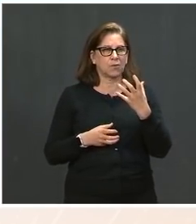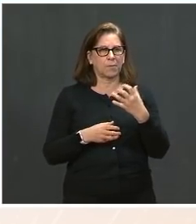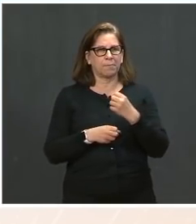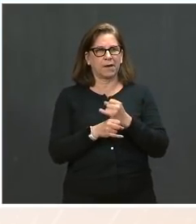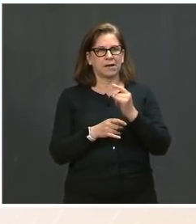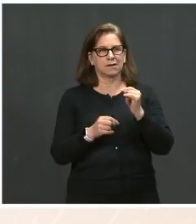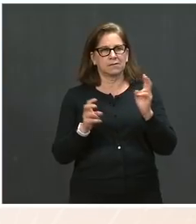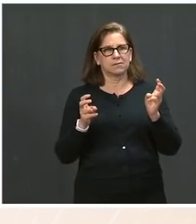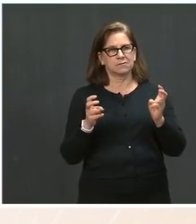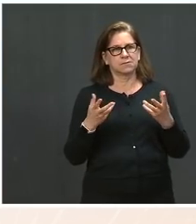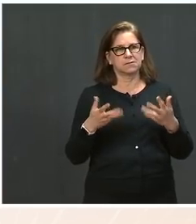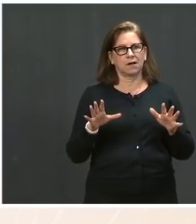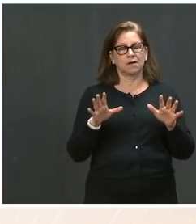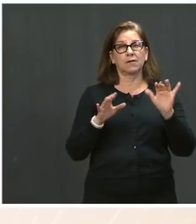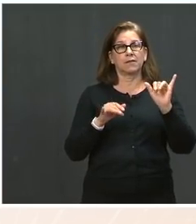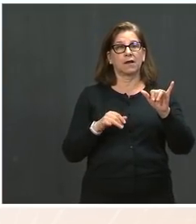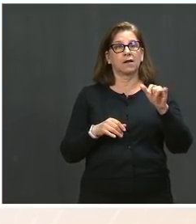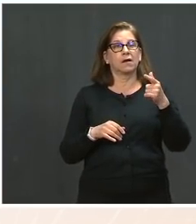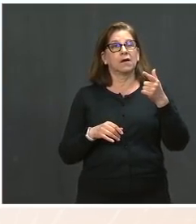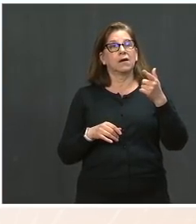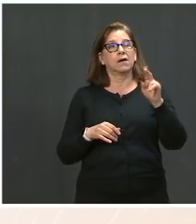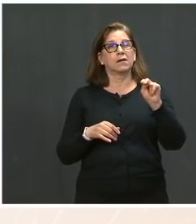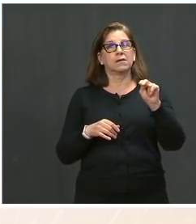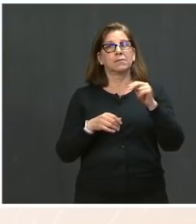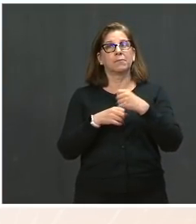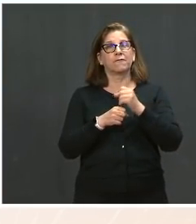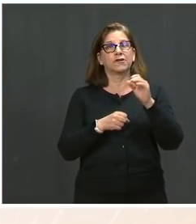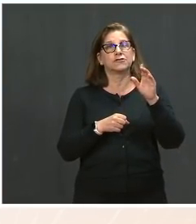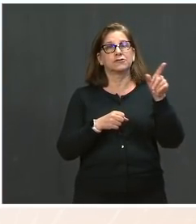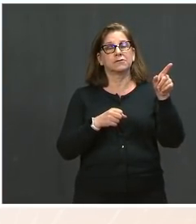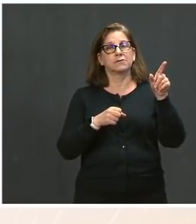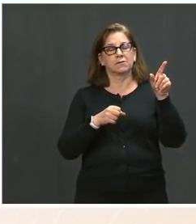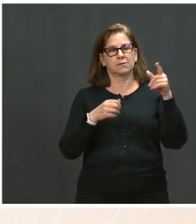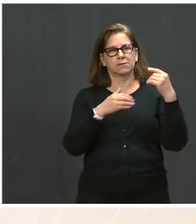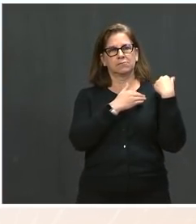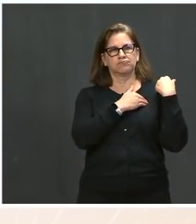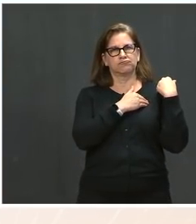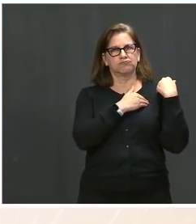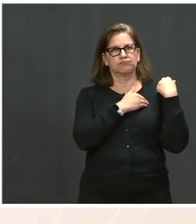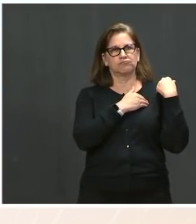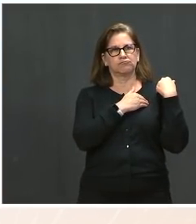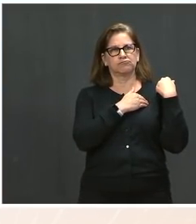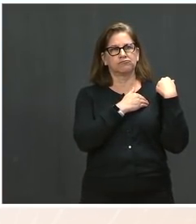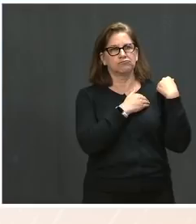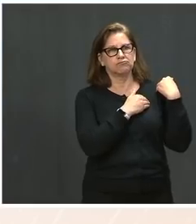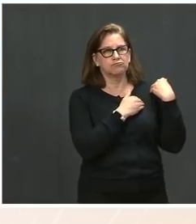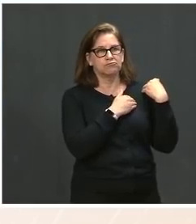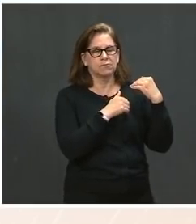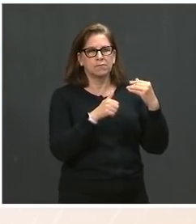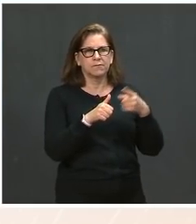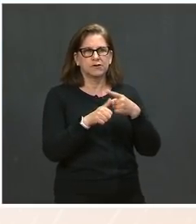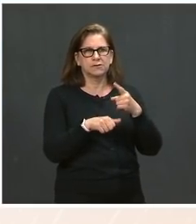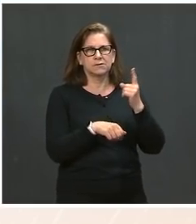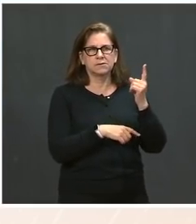can be held liable. It is something he promised on day one. It is day 78. What's the holdup here? Ms. Psaki: There's no holdup.